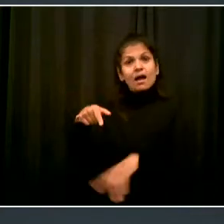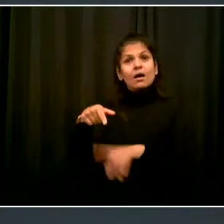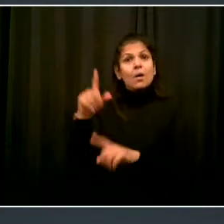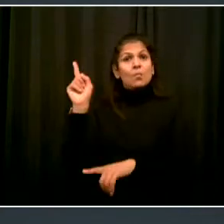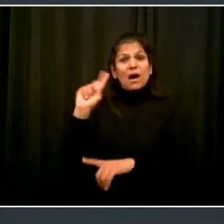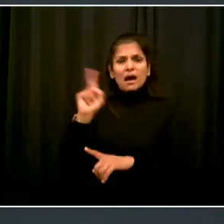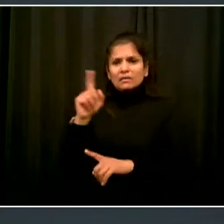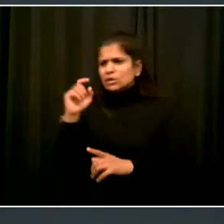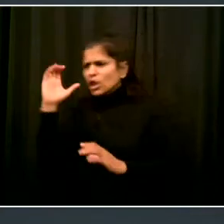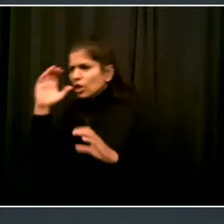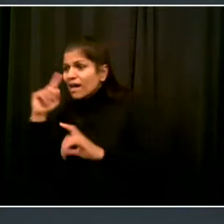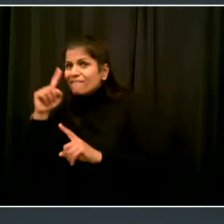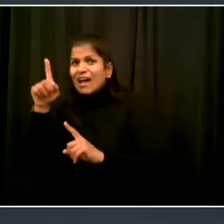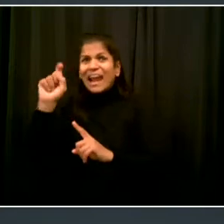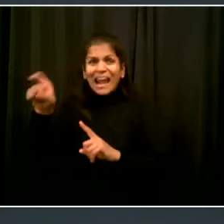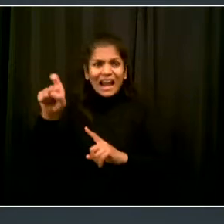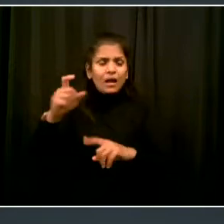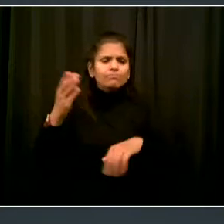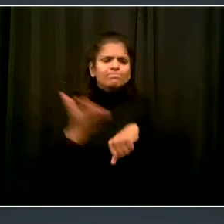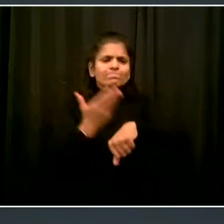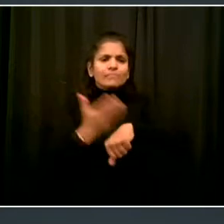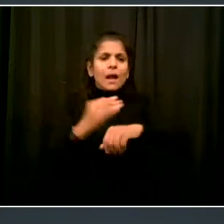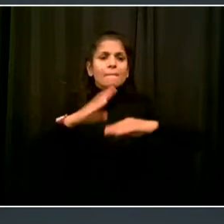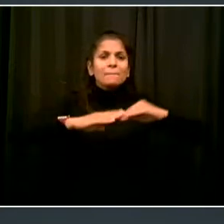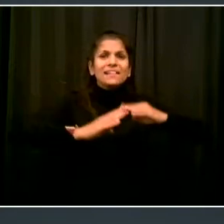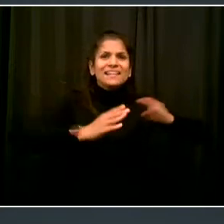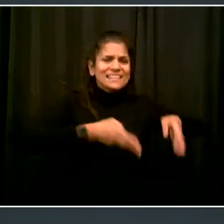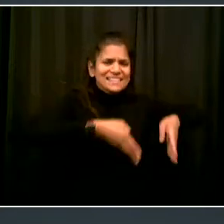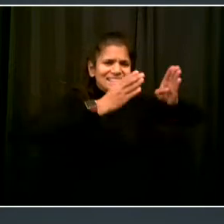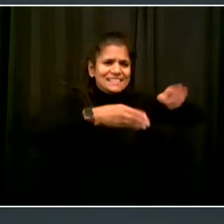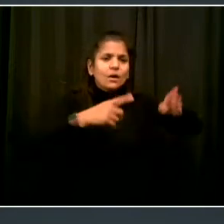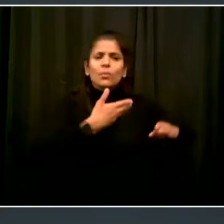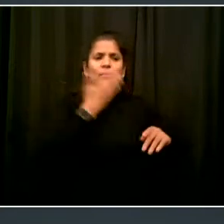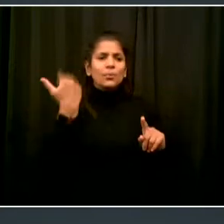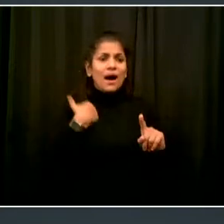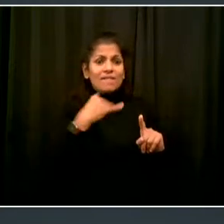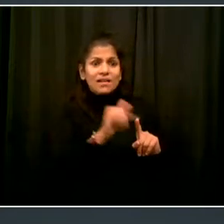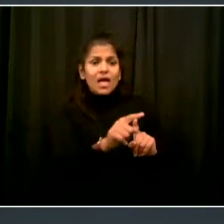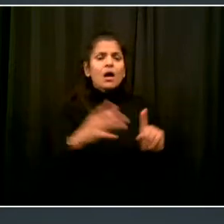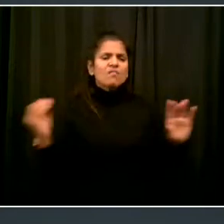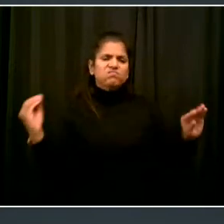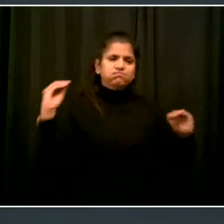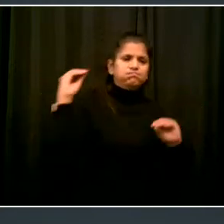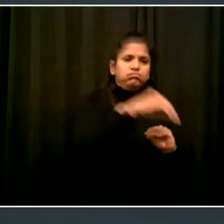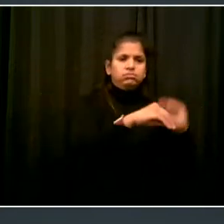OBRADBAND ACCESS BECAUSE OF ITS CORPORATE FAILURE TO INVEST IN ETHTH INFRASTRUCTURE,